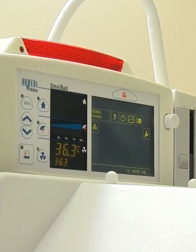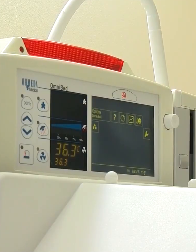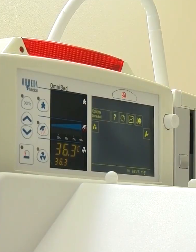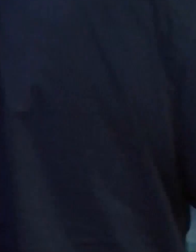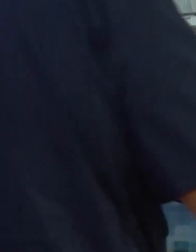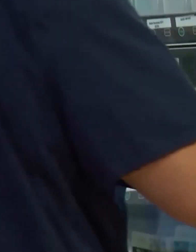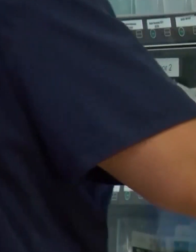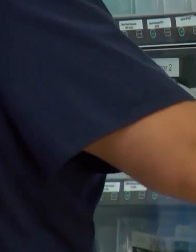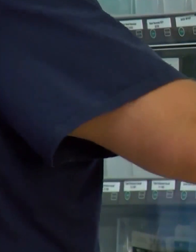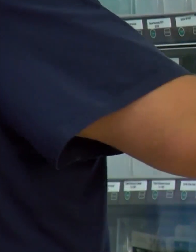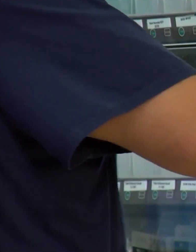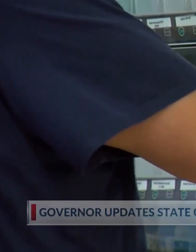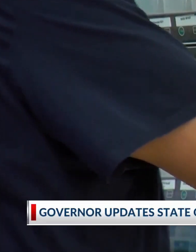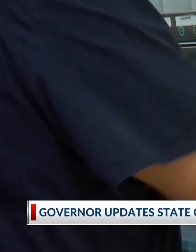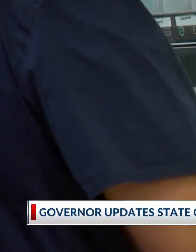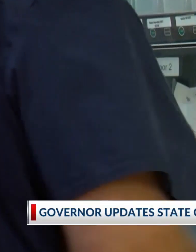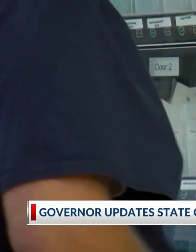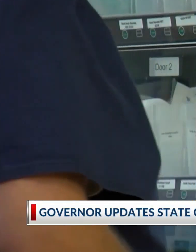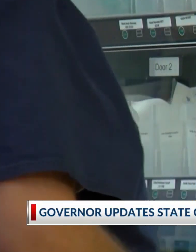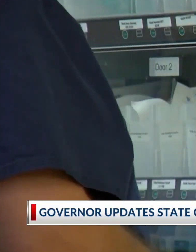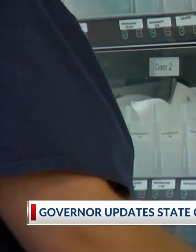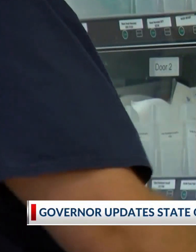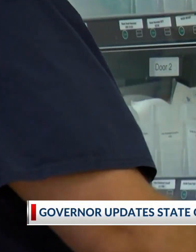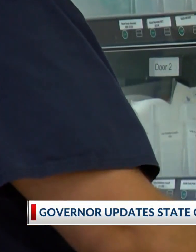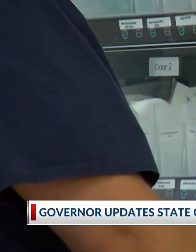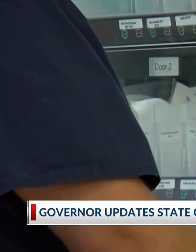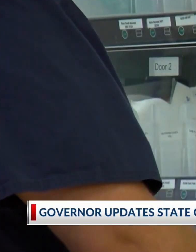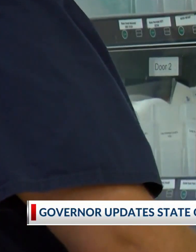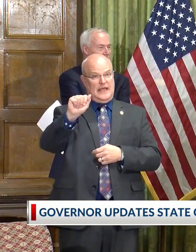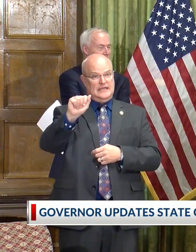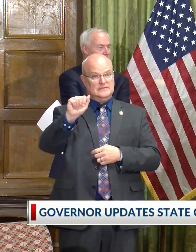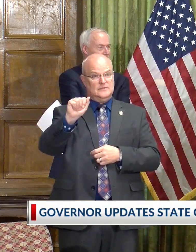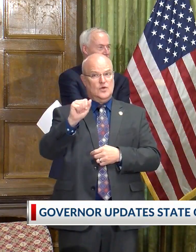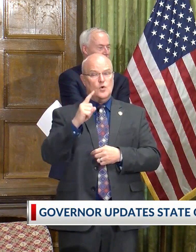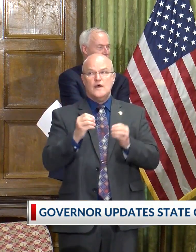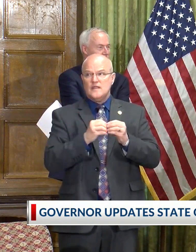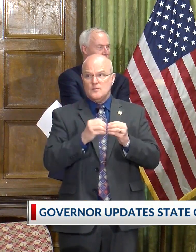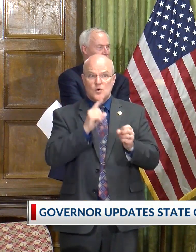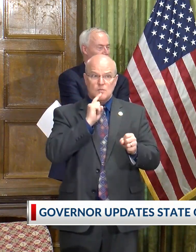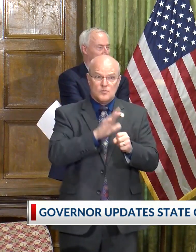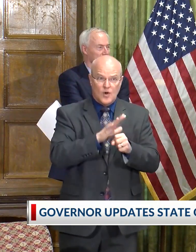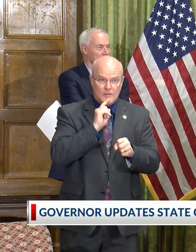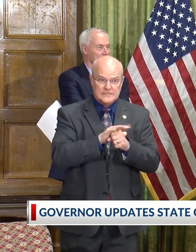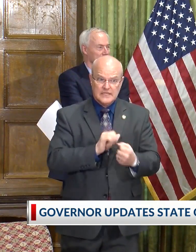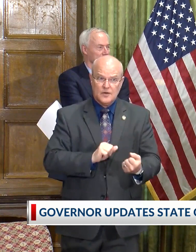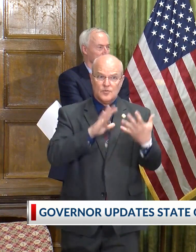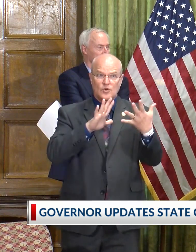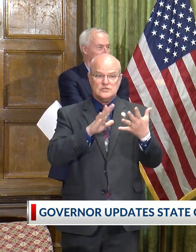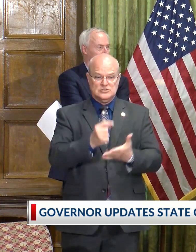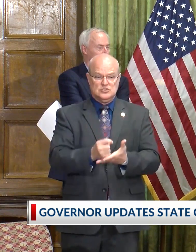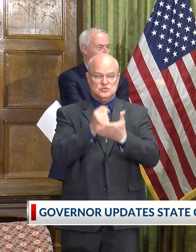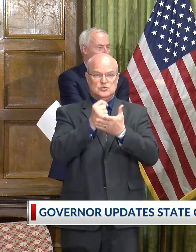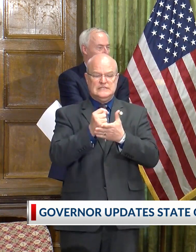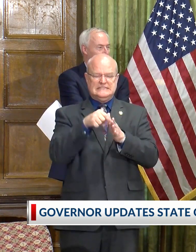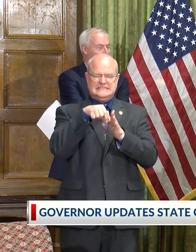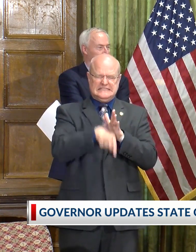department says 13 people have recovered from COVID 19 Dr. Nate Smith encouraging them to donate plasma "One of the most promising approaches to treating illness patients with